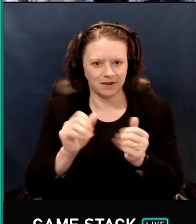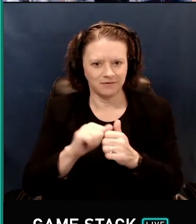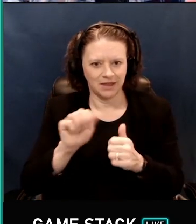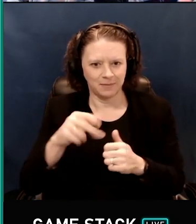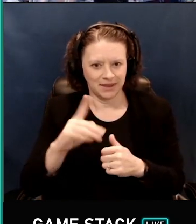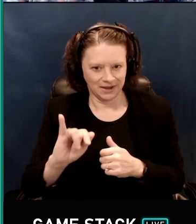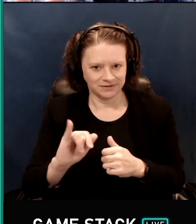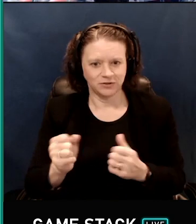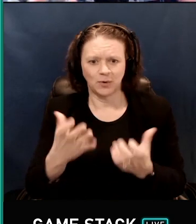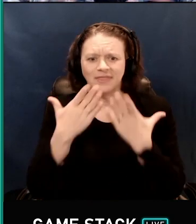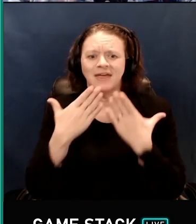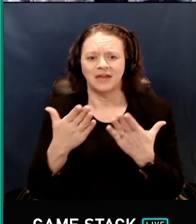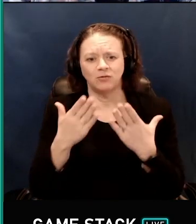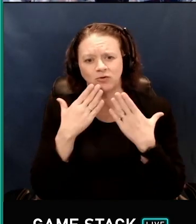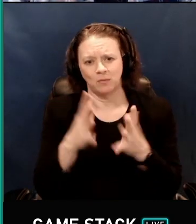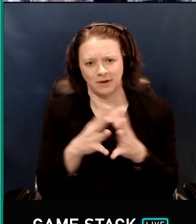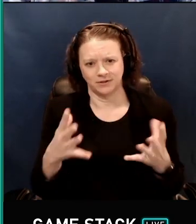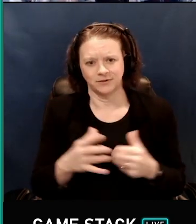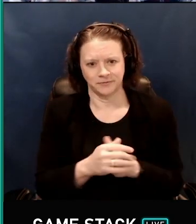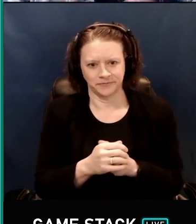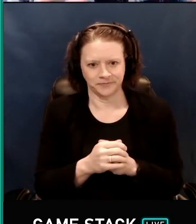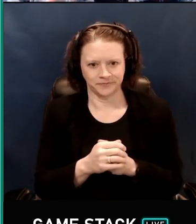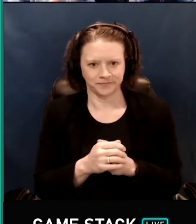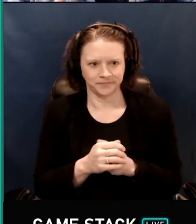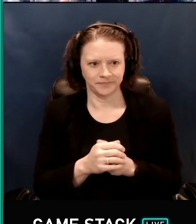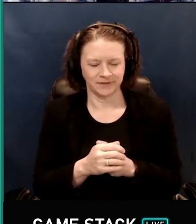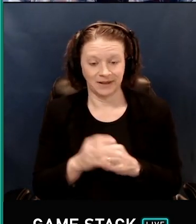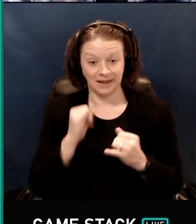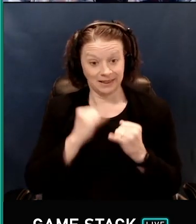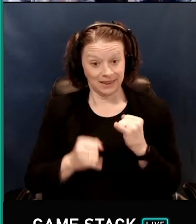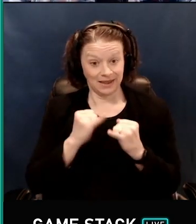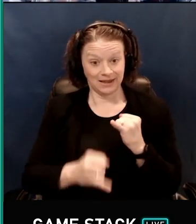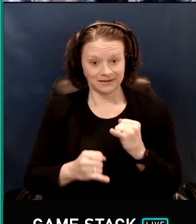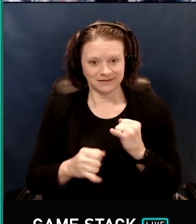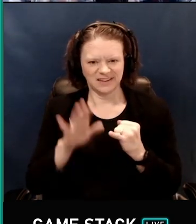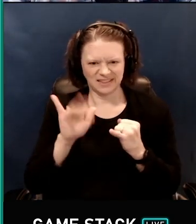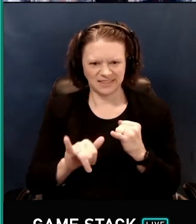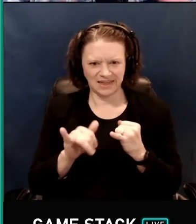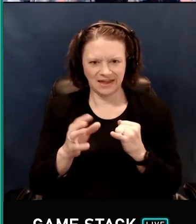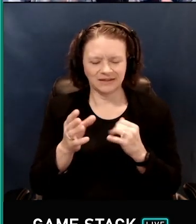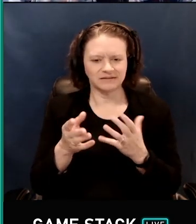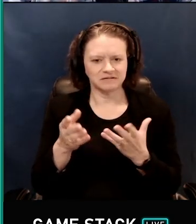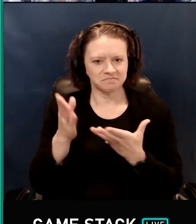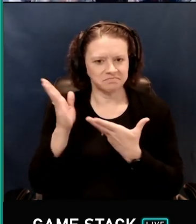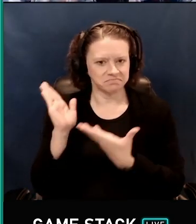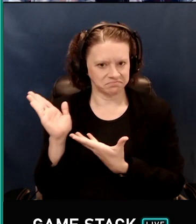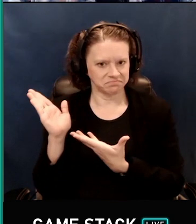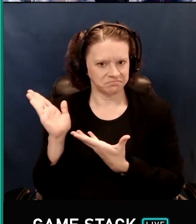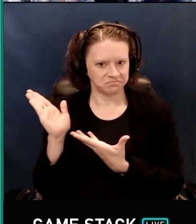Lastly, here's a little bit of helpful reading you can get through this material to understand where we're going,